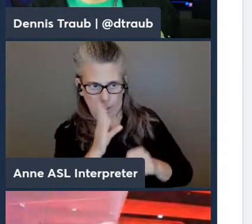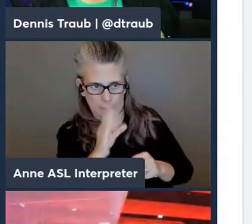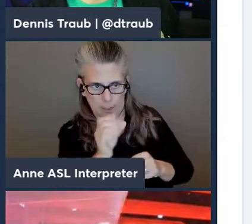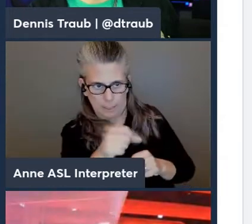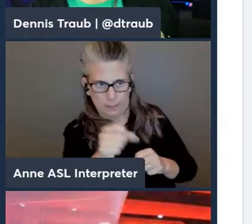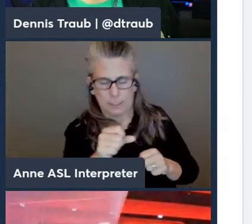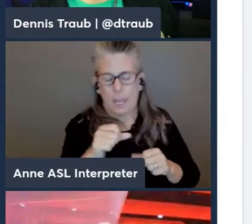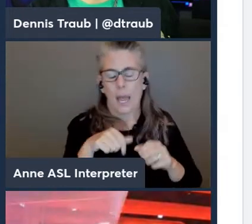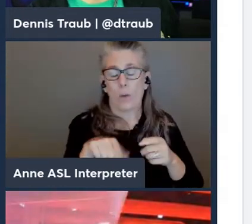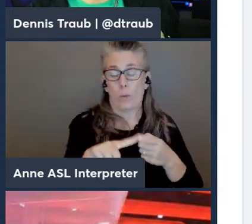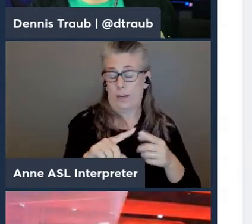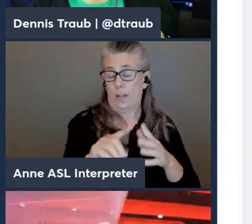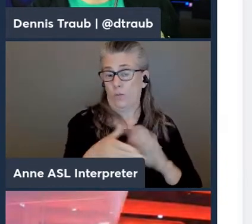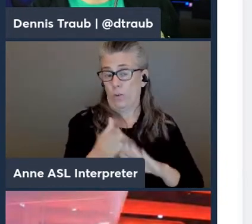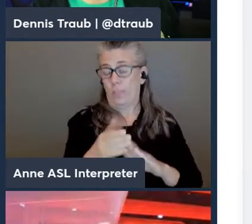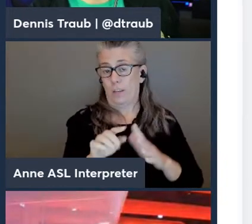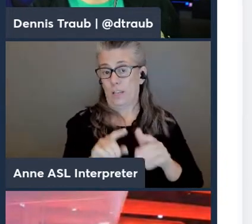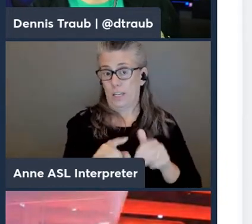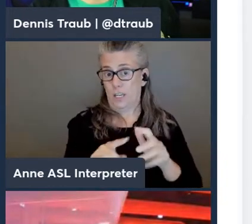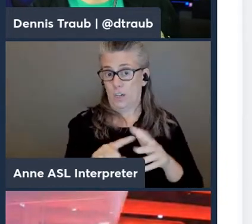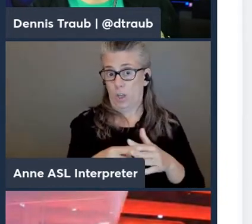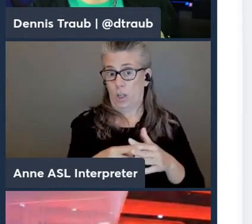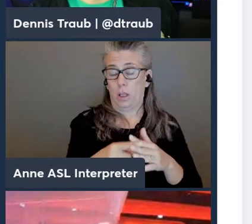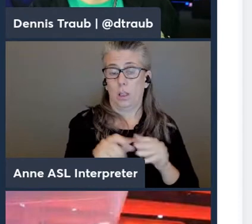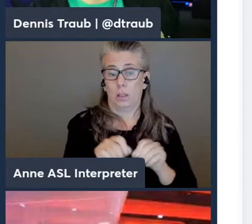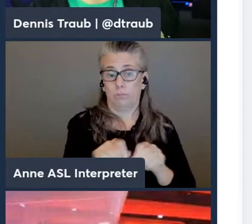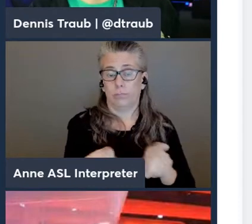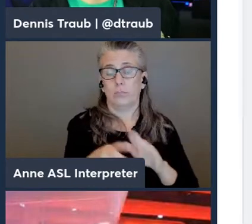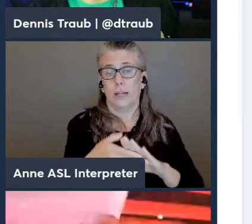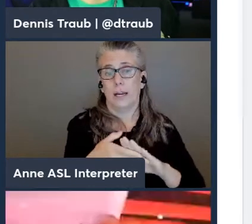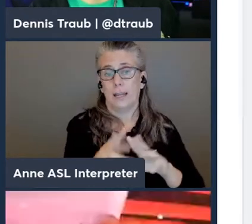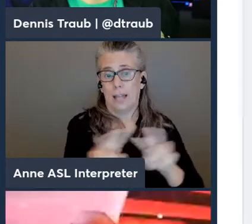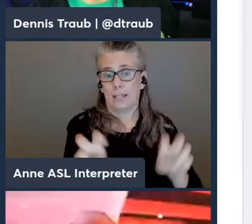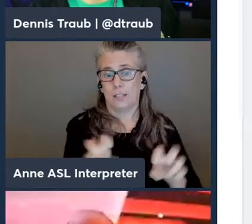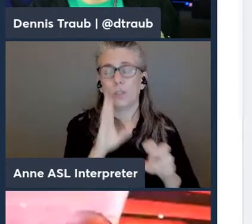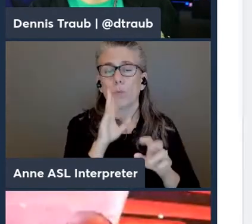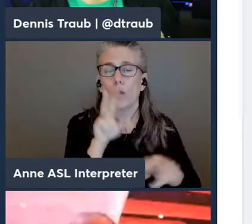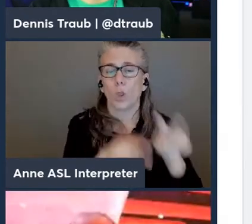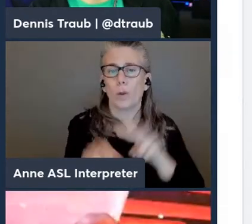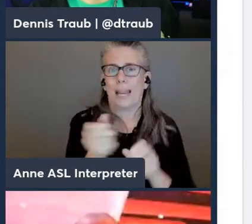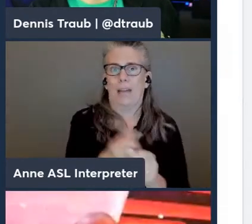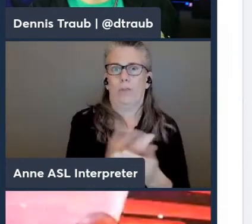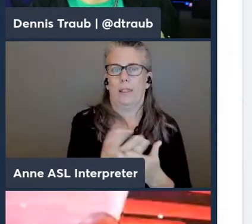we're looking at everything. Okay. And then, yeah, in the future, we'll continue to look at those pull requests. Got it, got it.